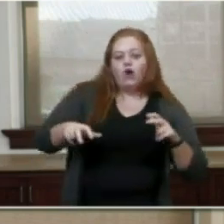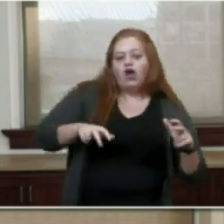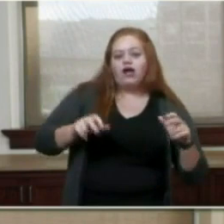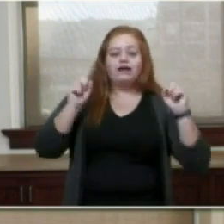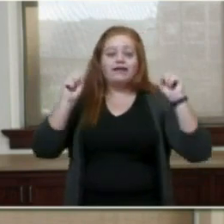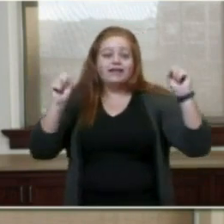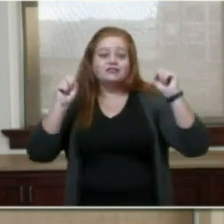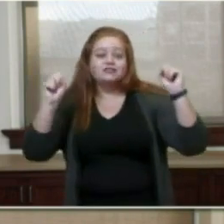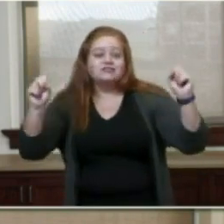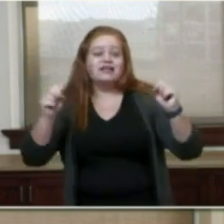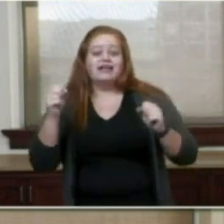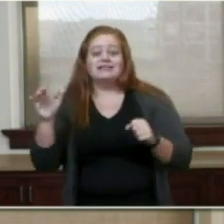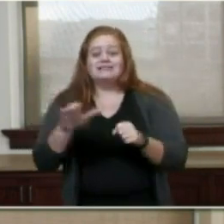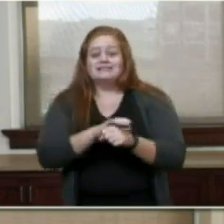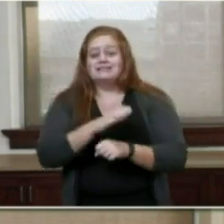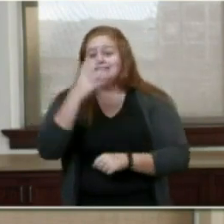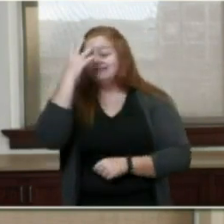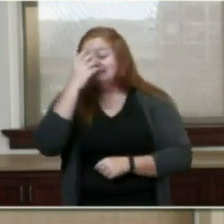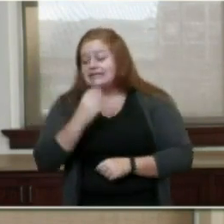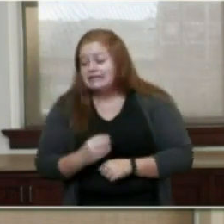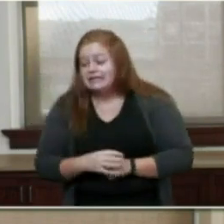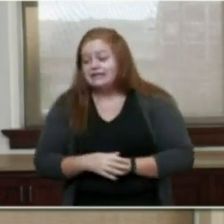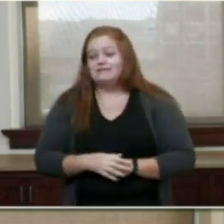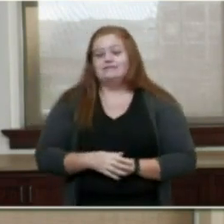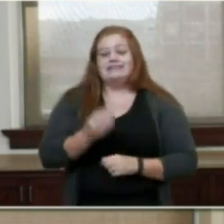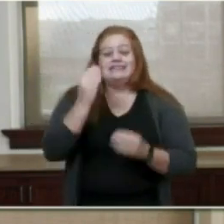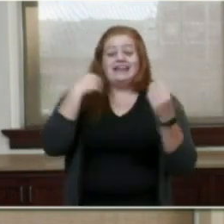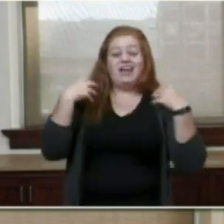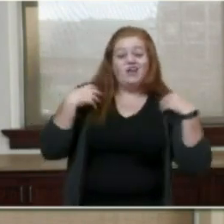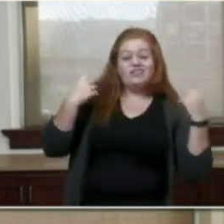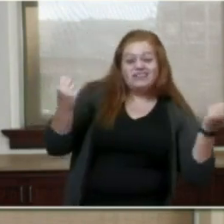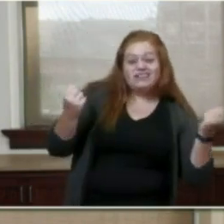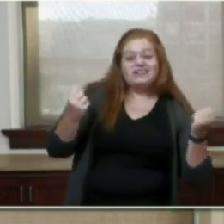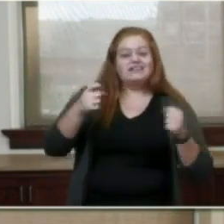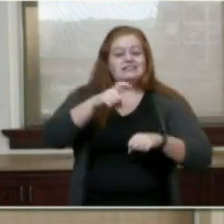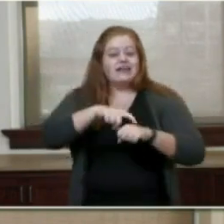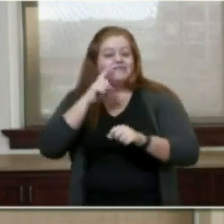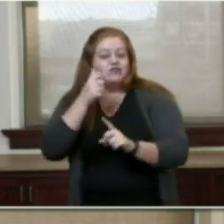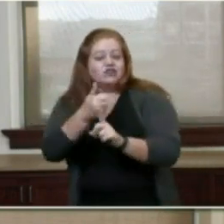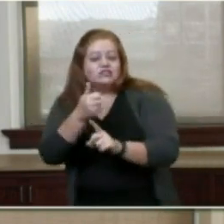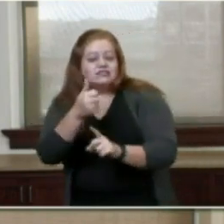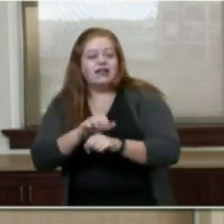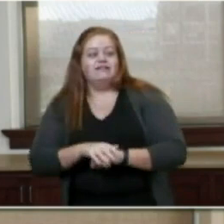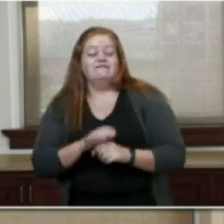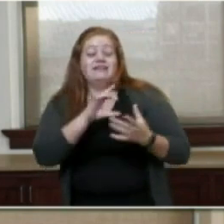get plenty of sleep and make time to unwind, connect with others and connect